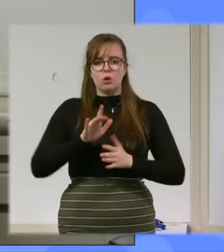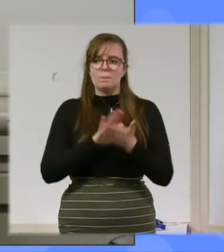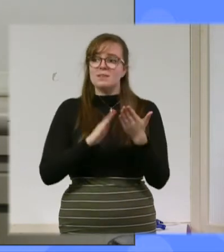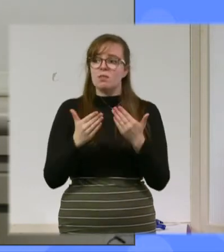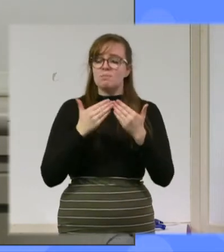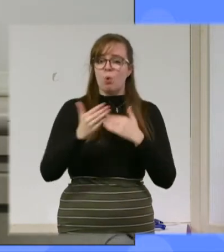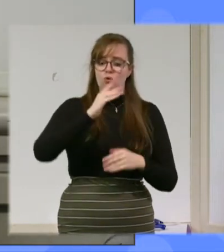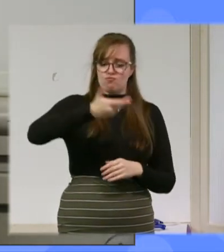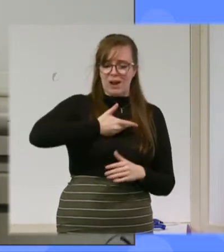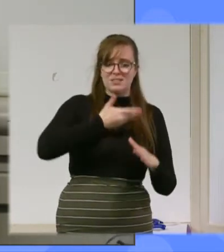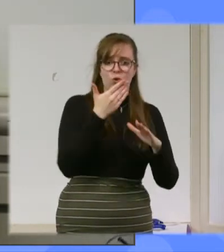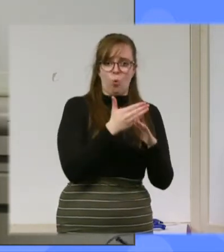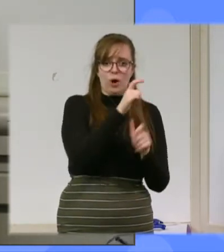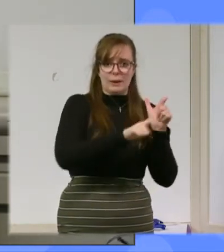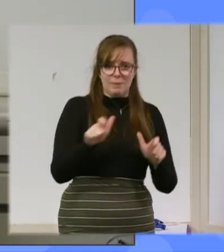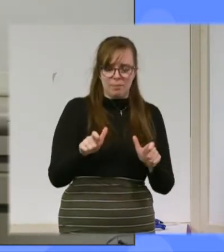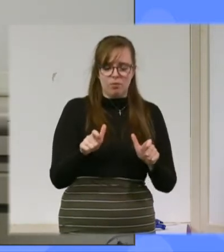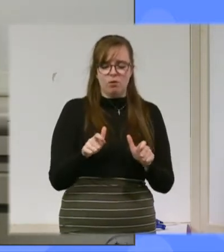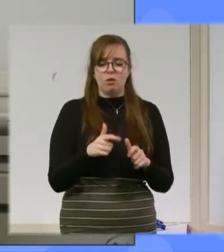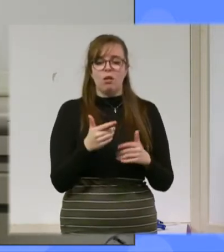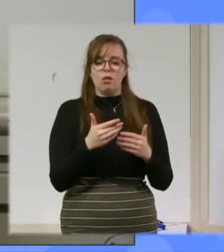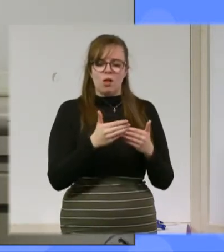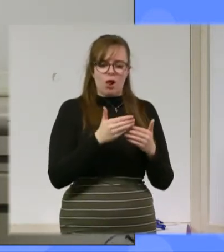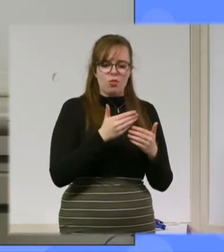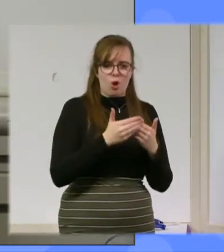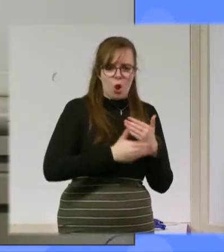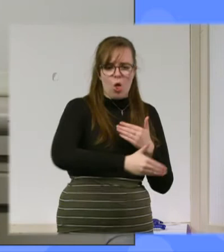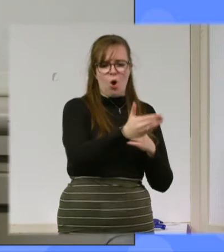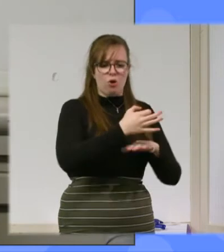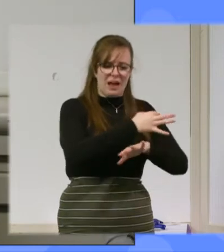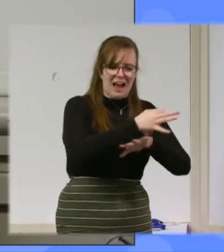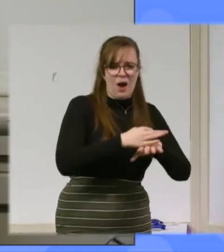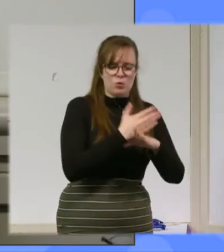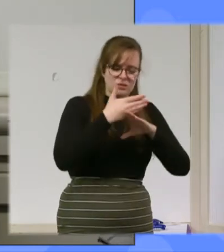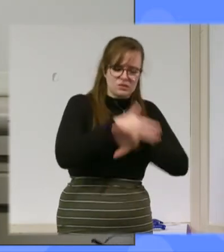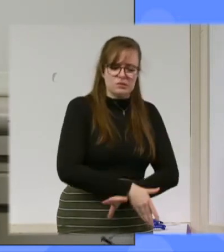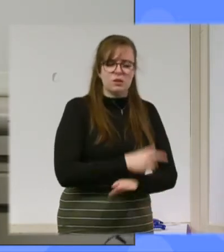people where we do move away from the long hours culture which dominates many